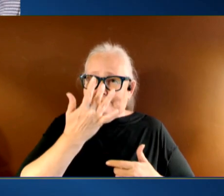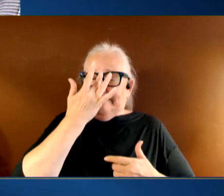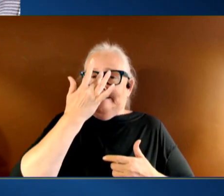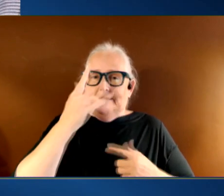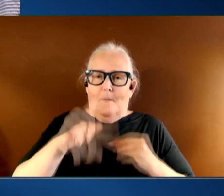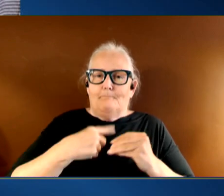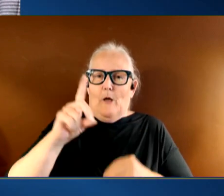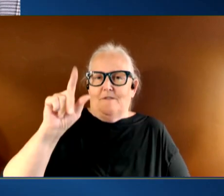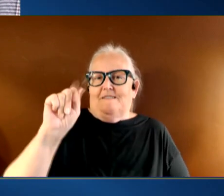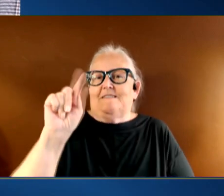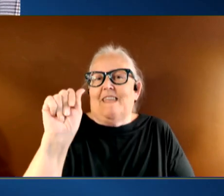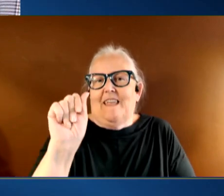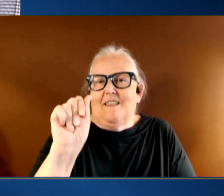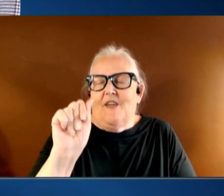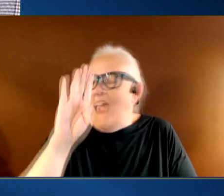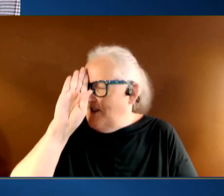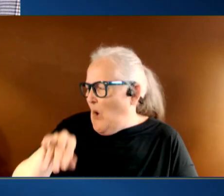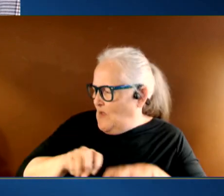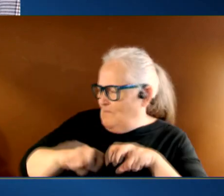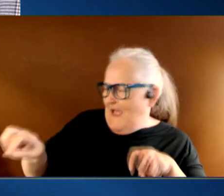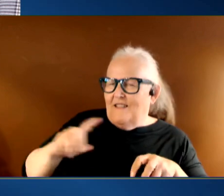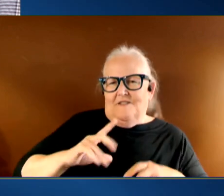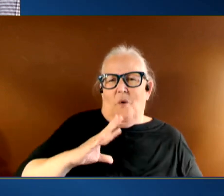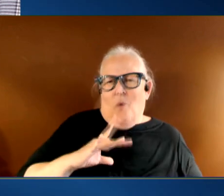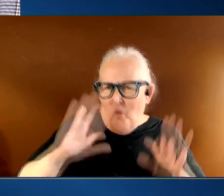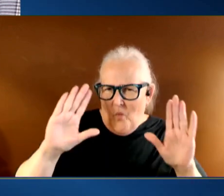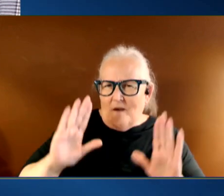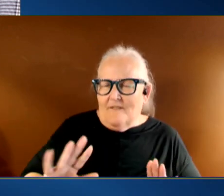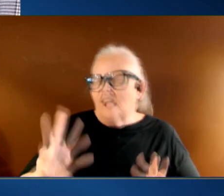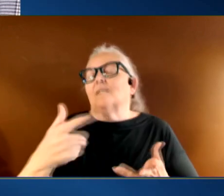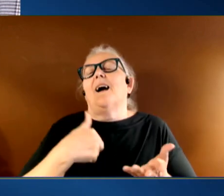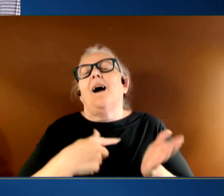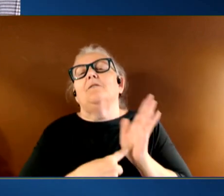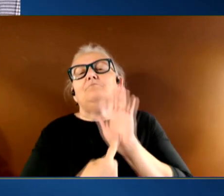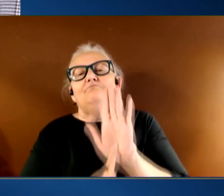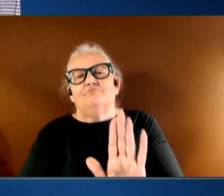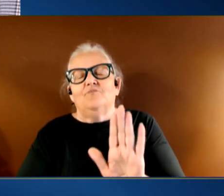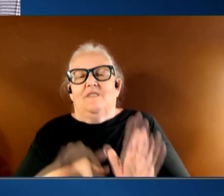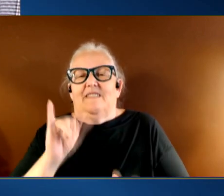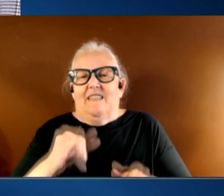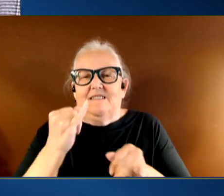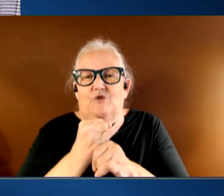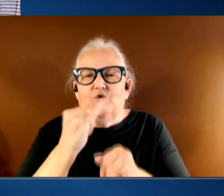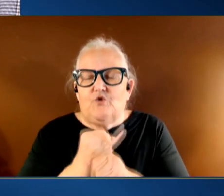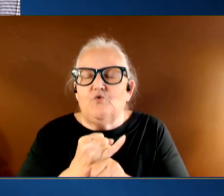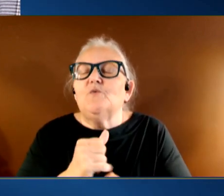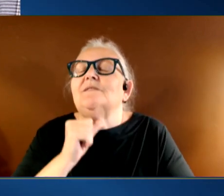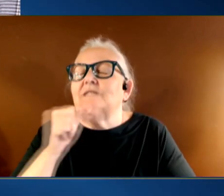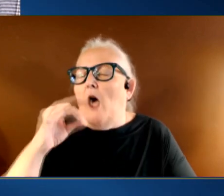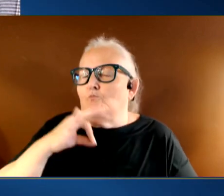on the panel. But I represent the Regenstrief Institute. We're a nonprofit organization that